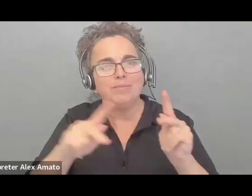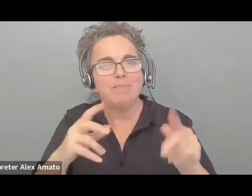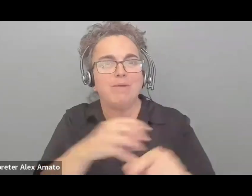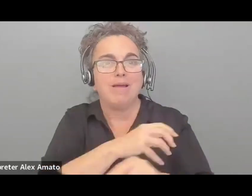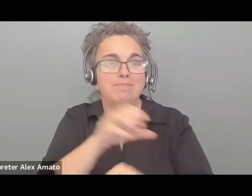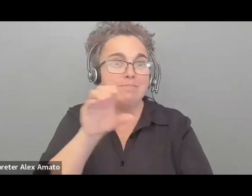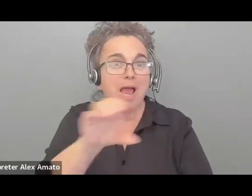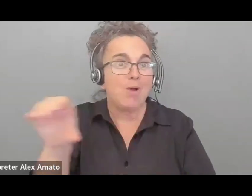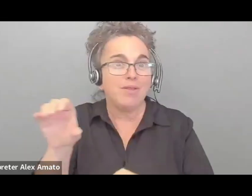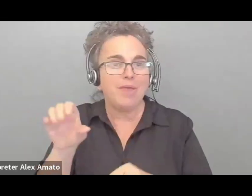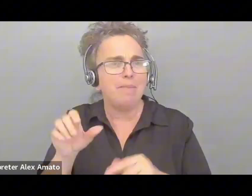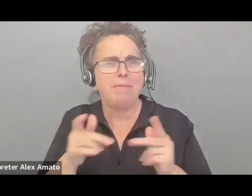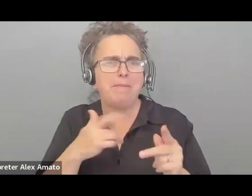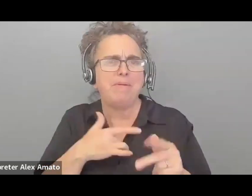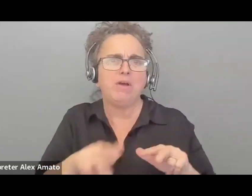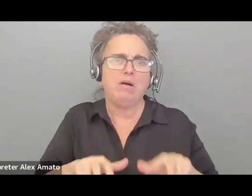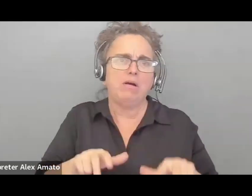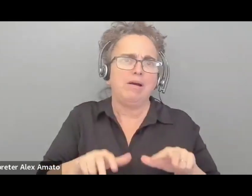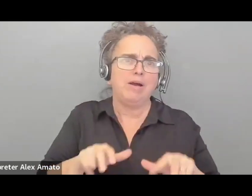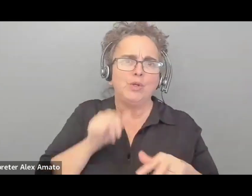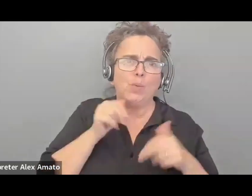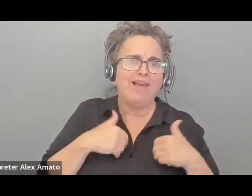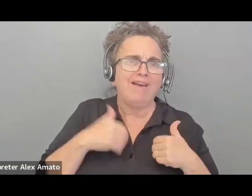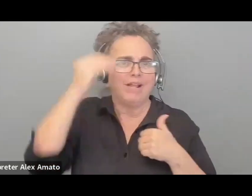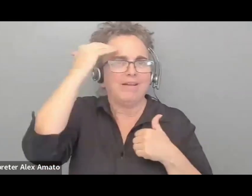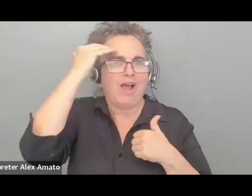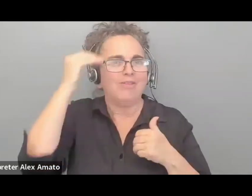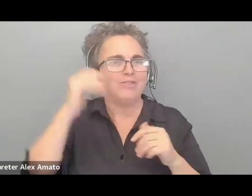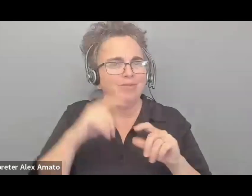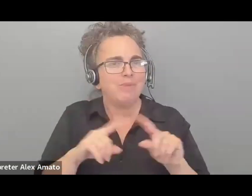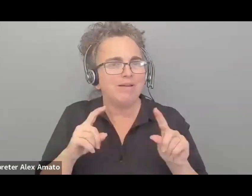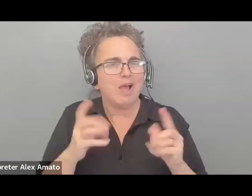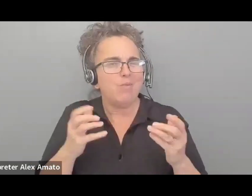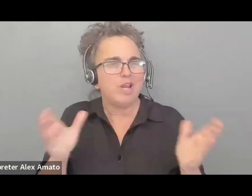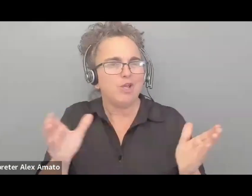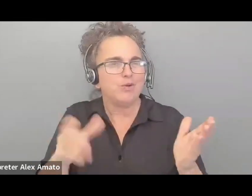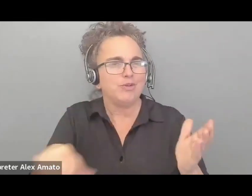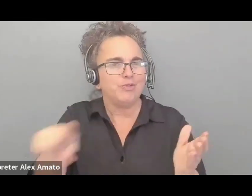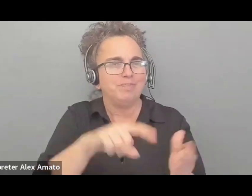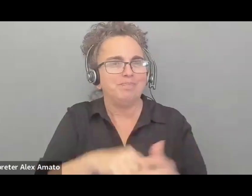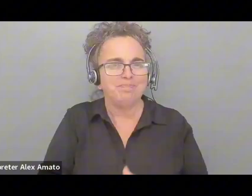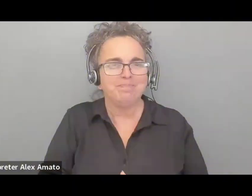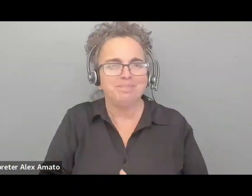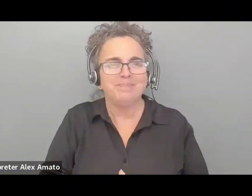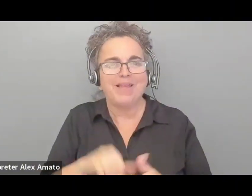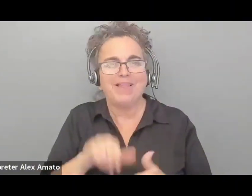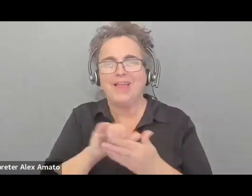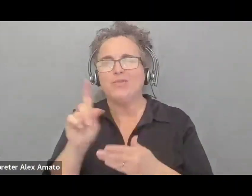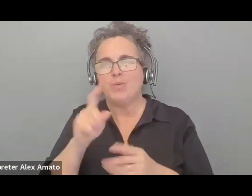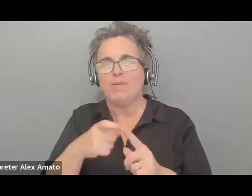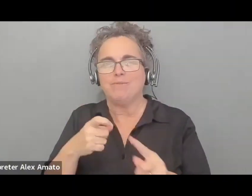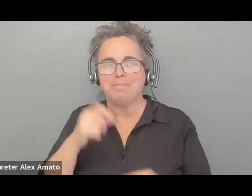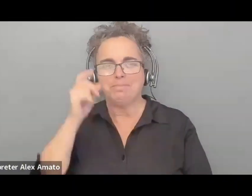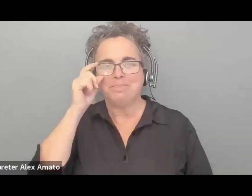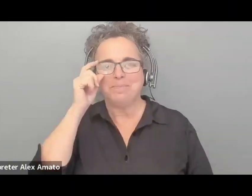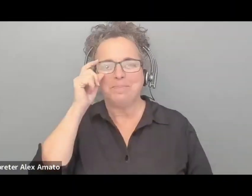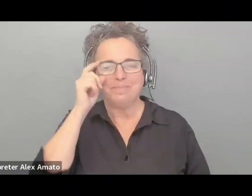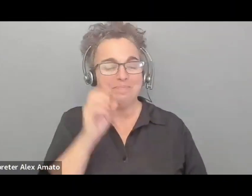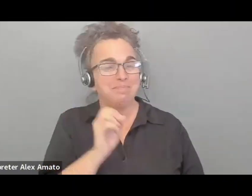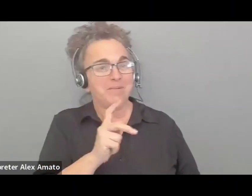knowledge right now, but I wanna encourage that. So that's definitely where I come from. Thank you. That's such a great mission to have